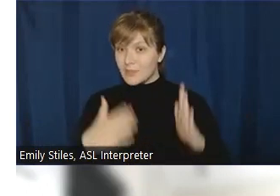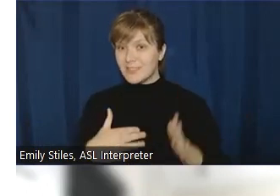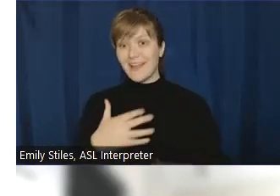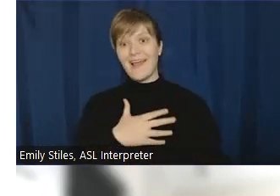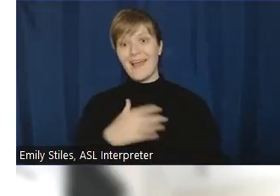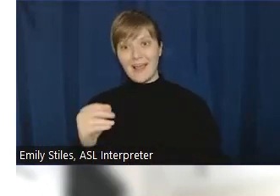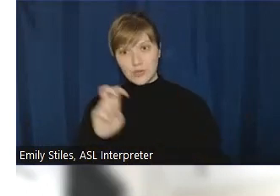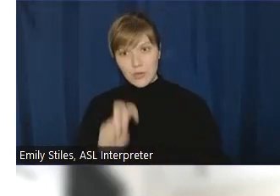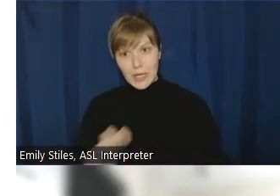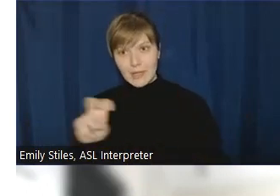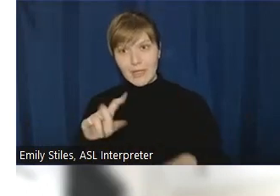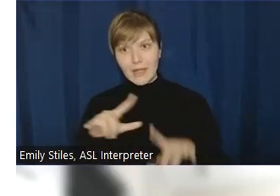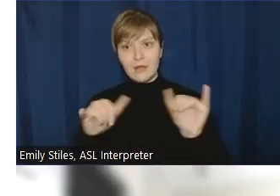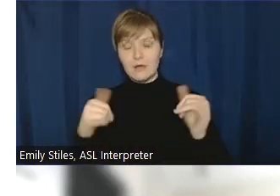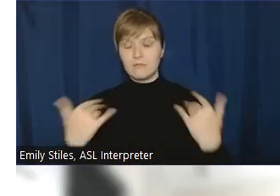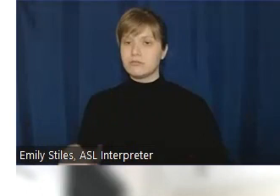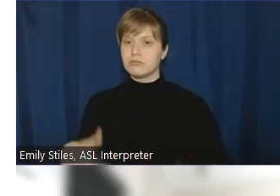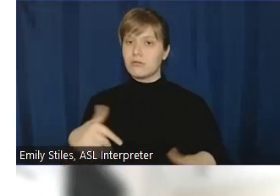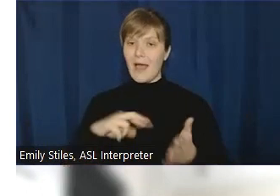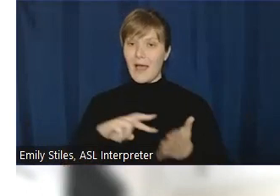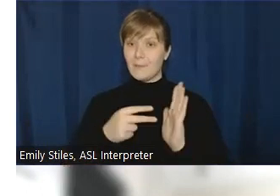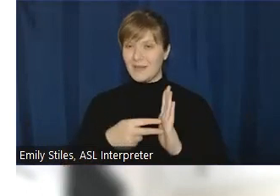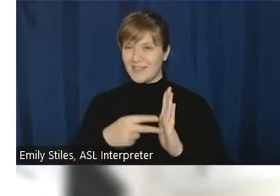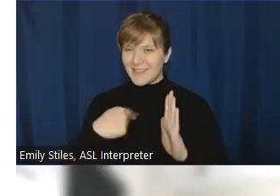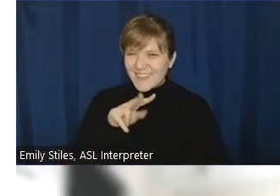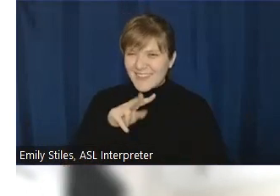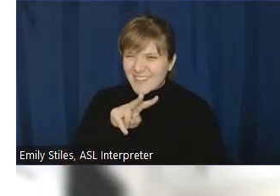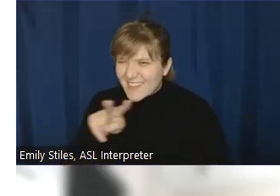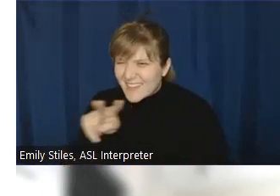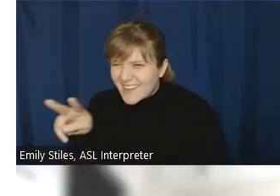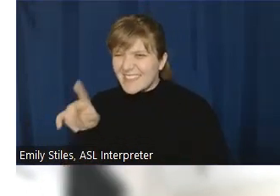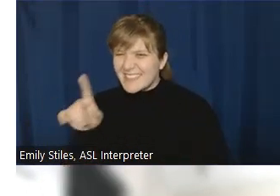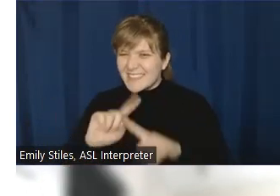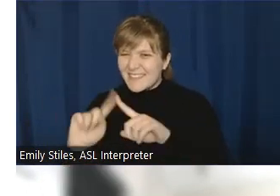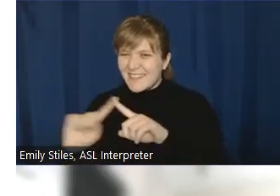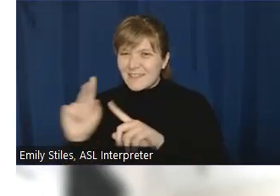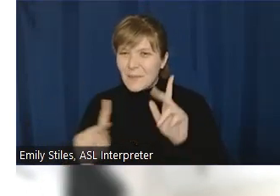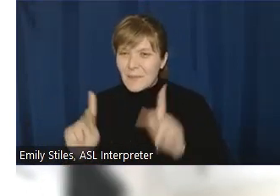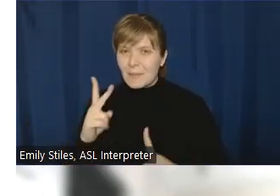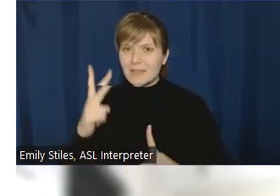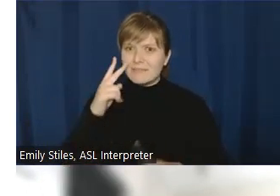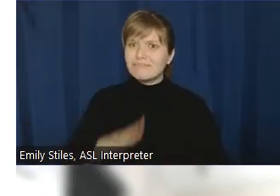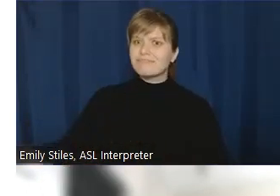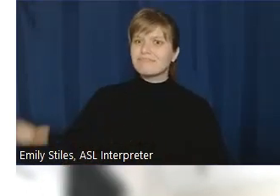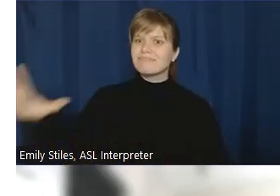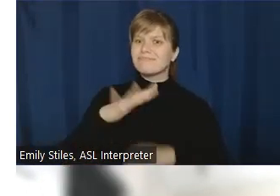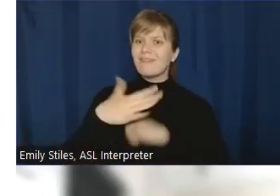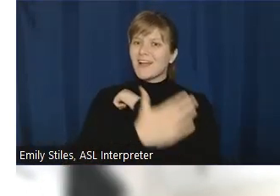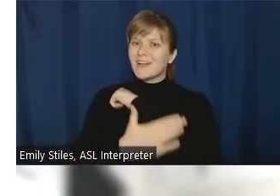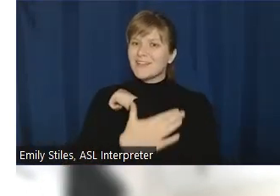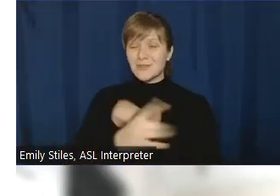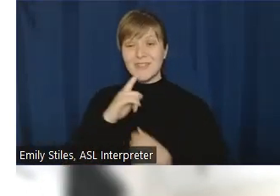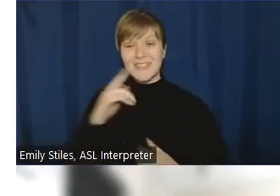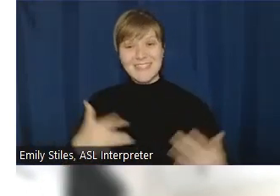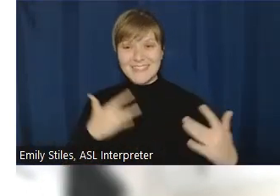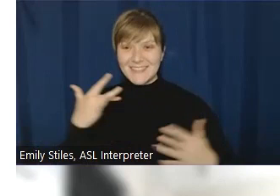From the looks of everybody here from across the country, it is exciting to see you all here, we all know that it is a huge need.